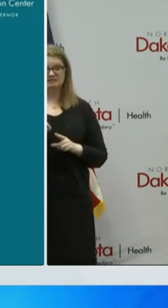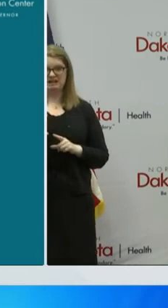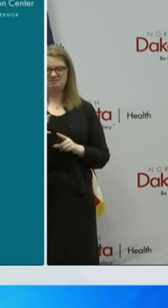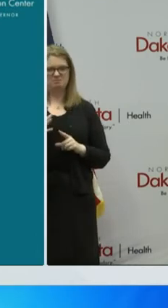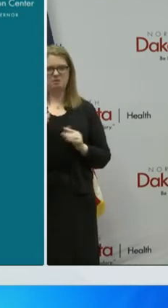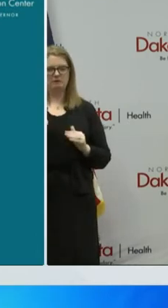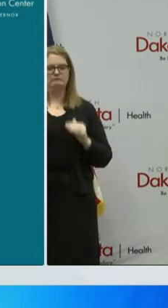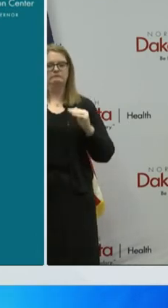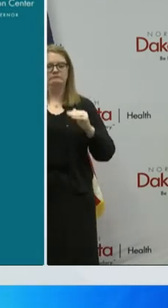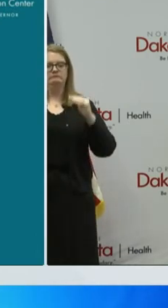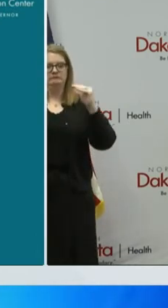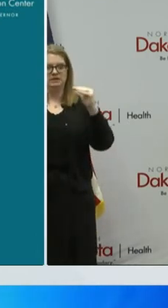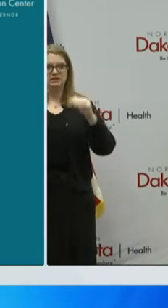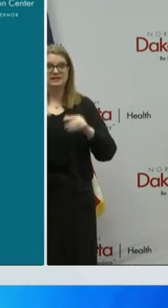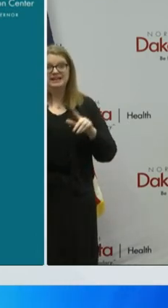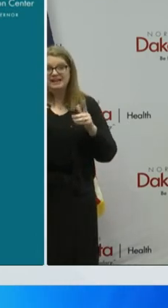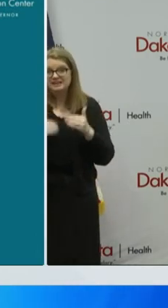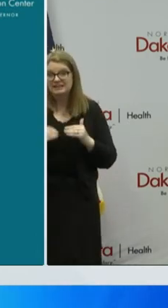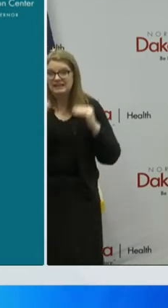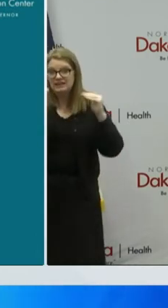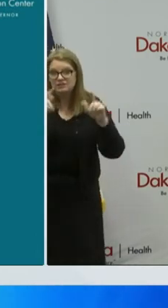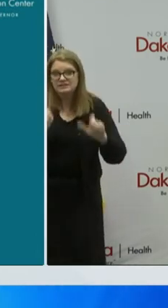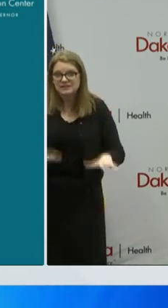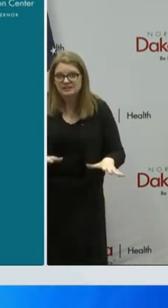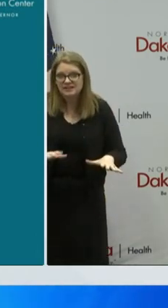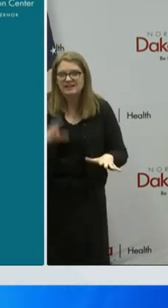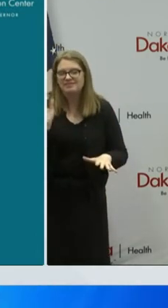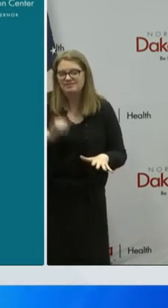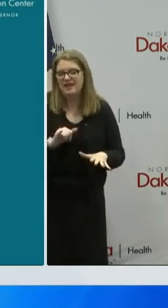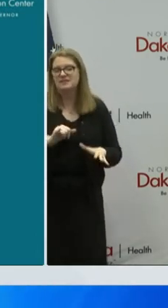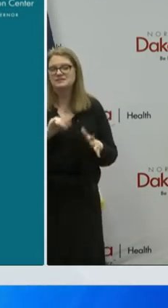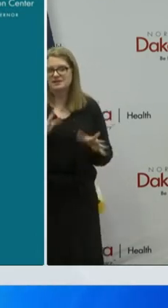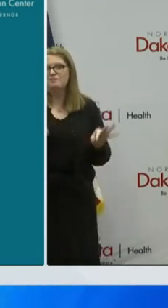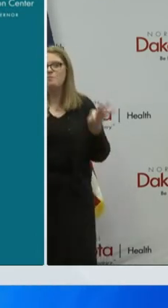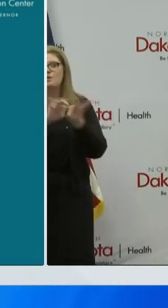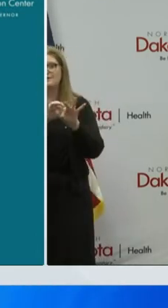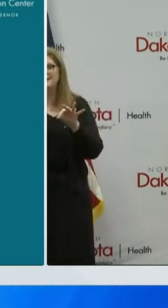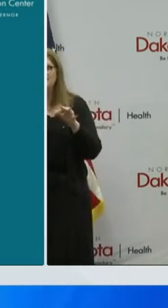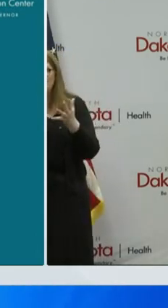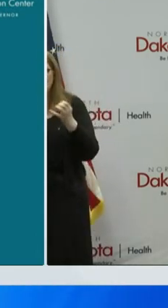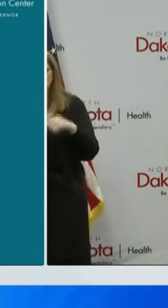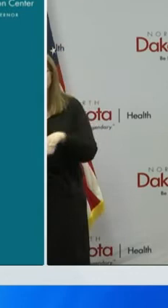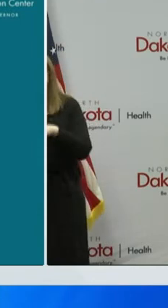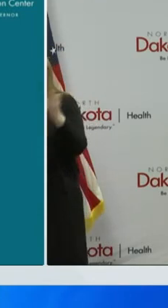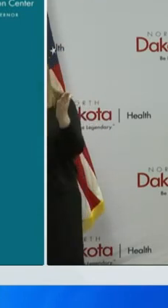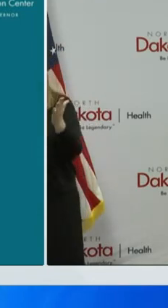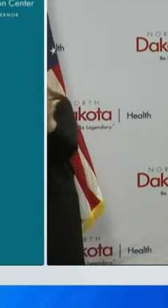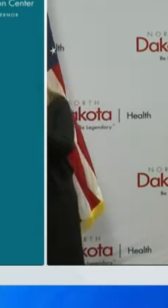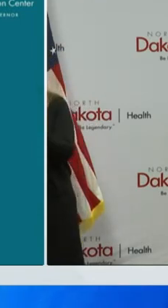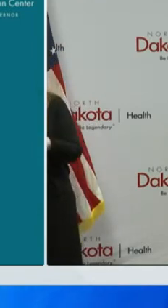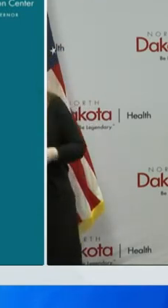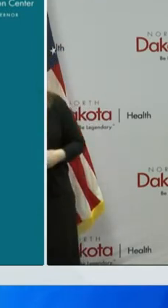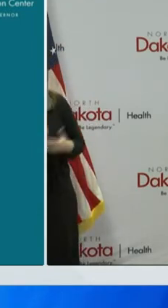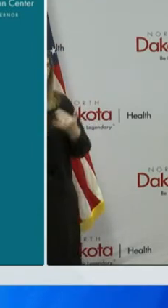TO INCREASE THE TESTING RATES TO HELP US MAINTAIN AND MOVE UP. INCREASED TESTING IS KEY TO REOPENING.